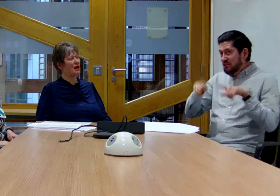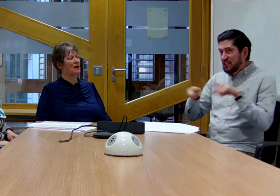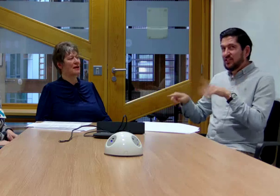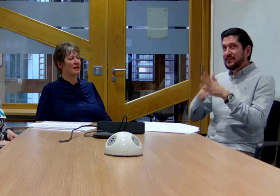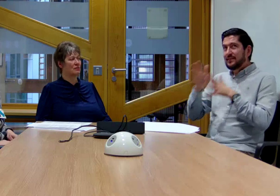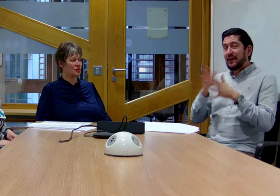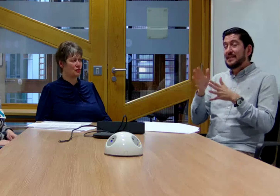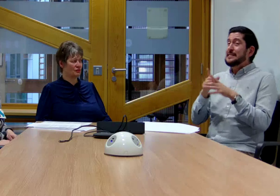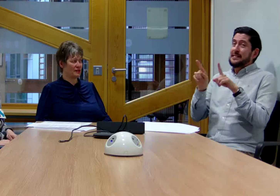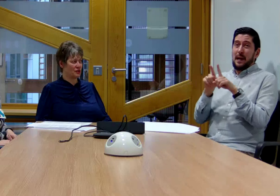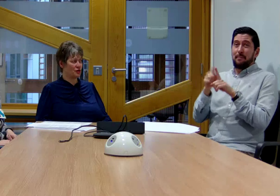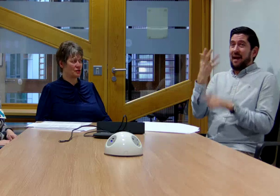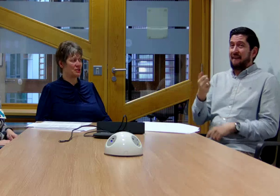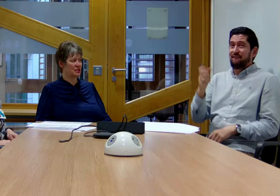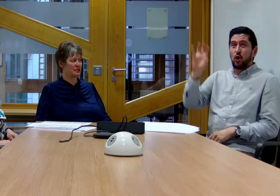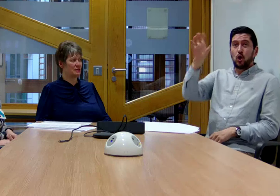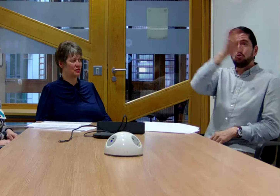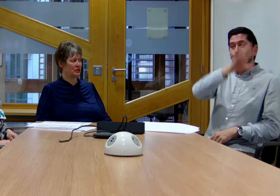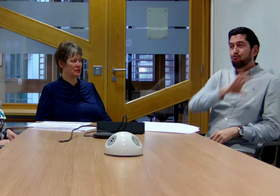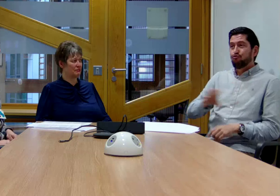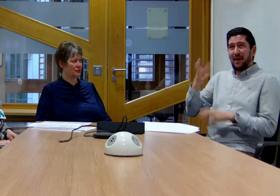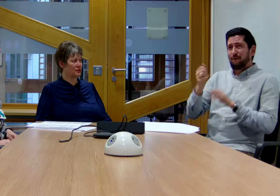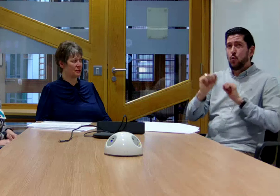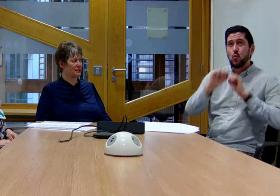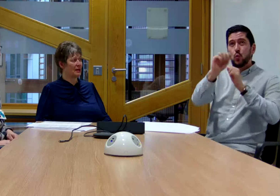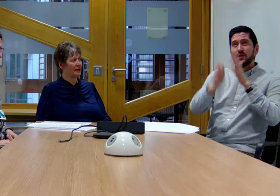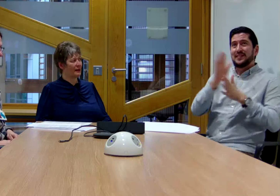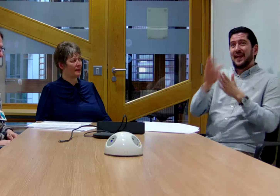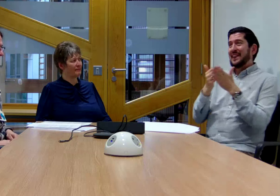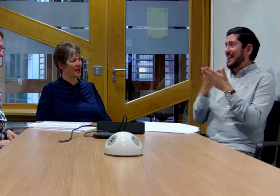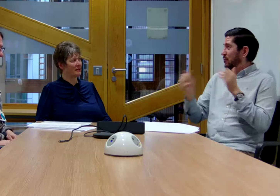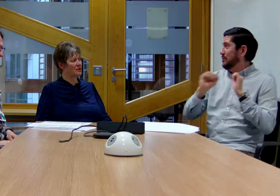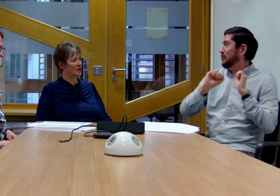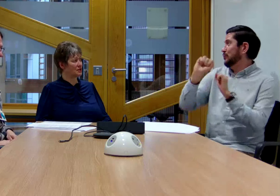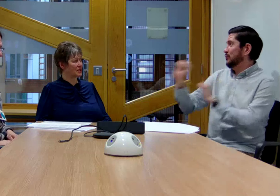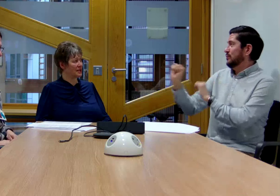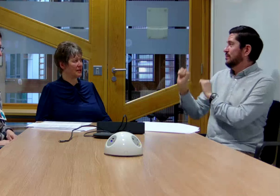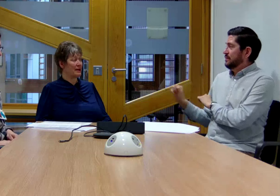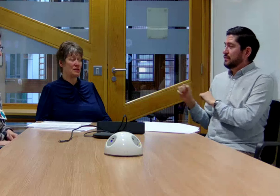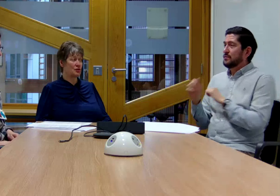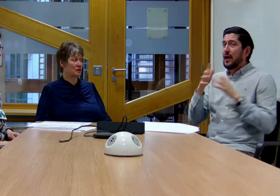they're from? I really don't think so. For a regional variation, sign is really important.